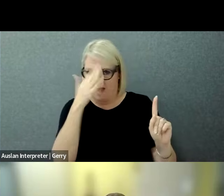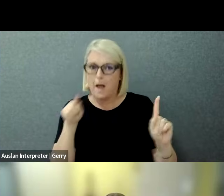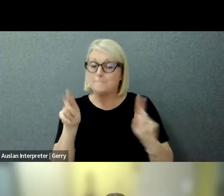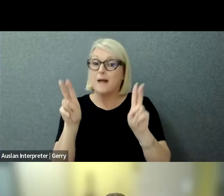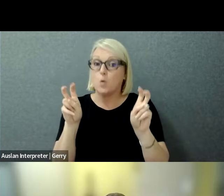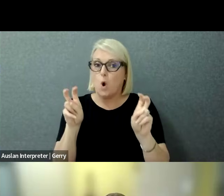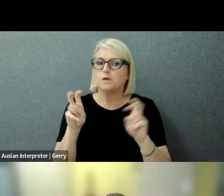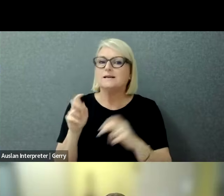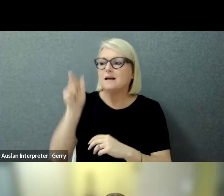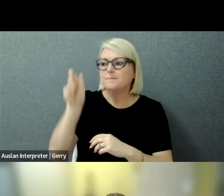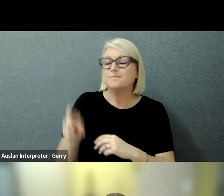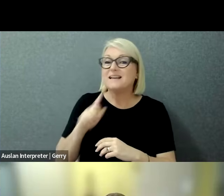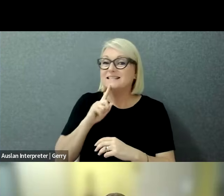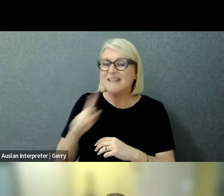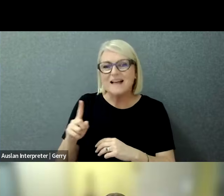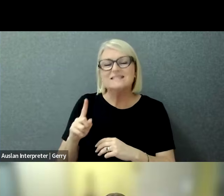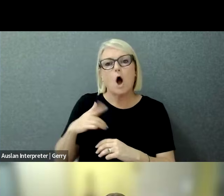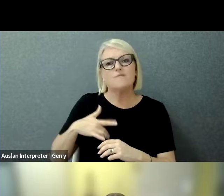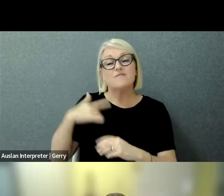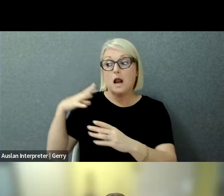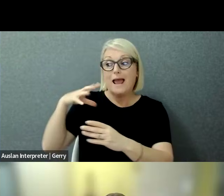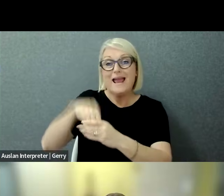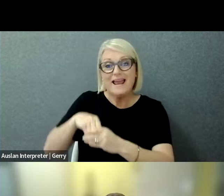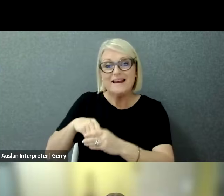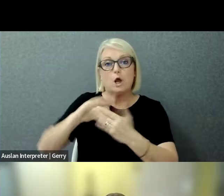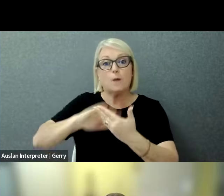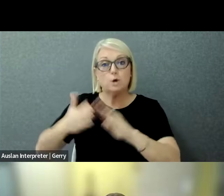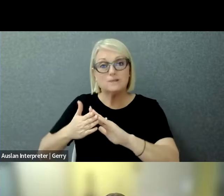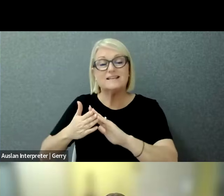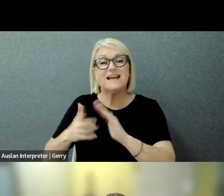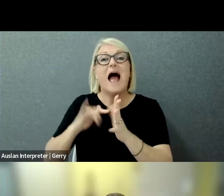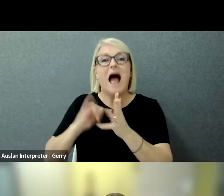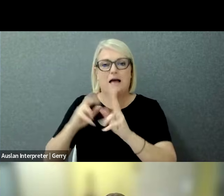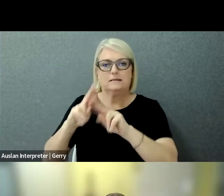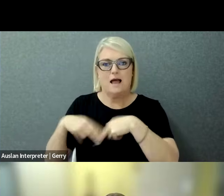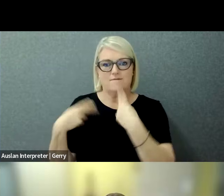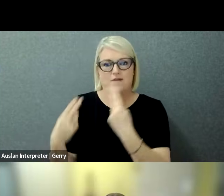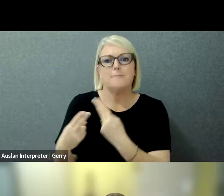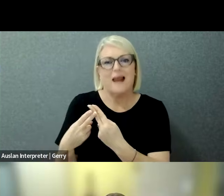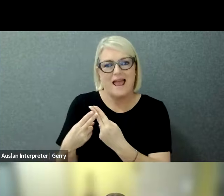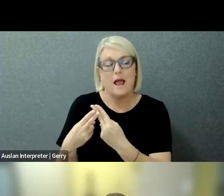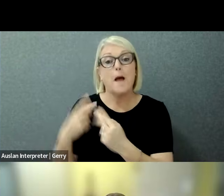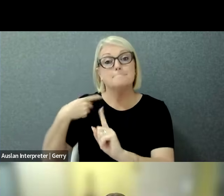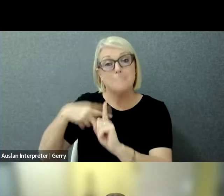community and engaging as a family and it has increased our bond. Before I had no idea where